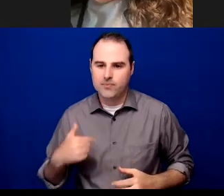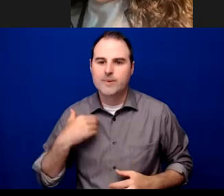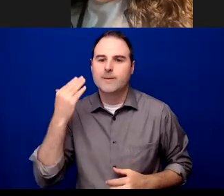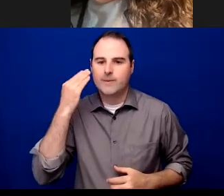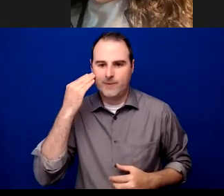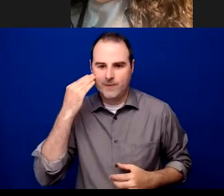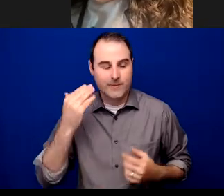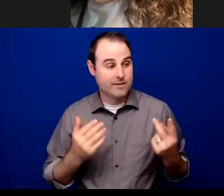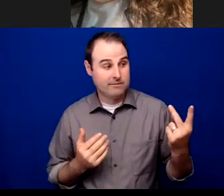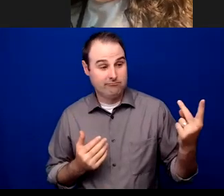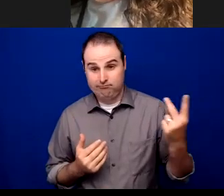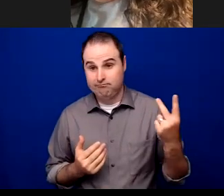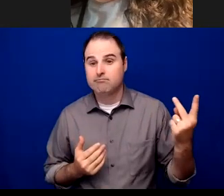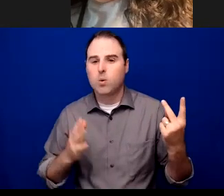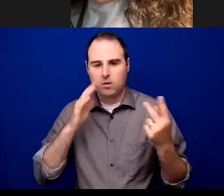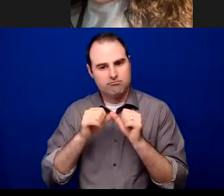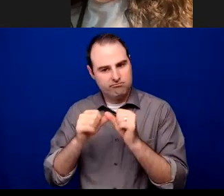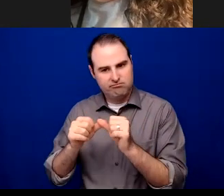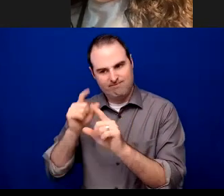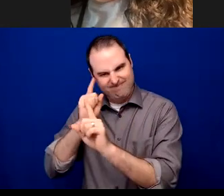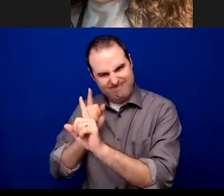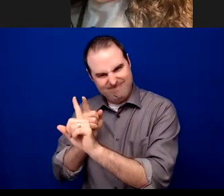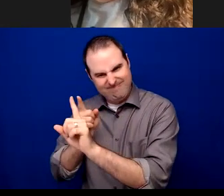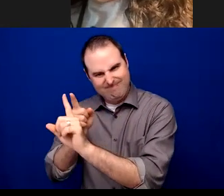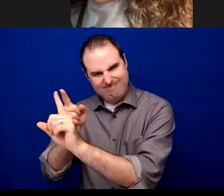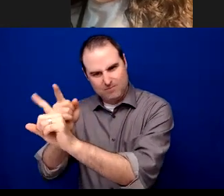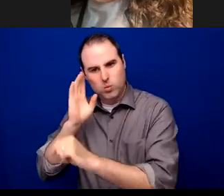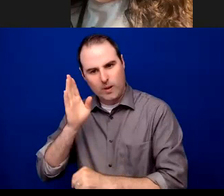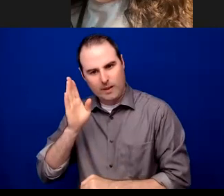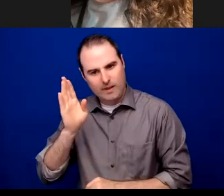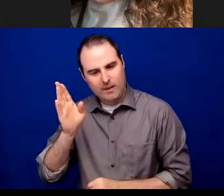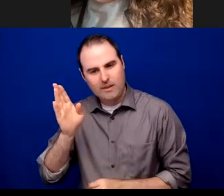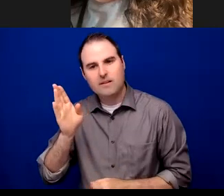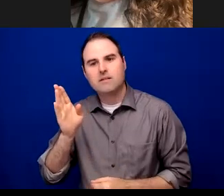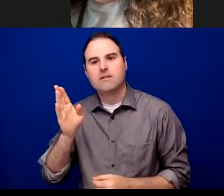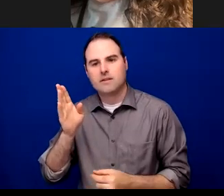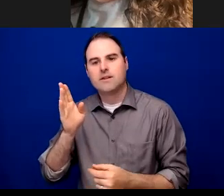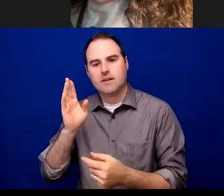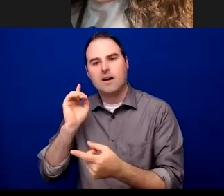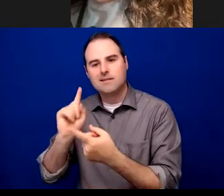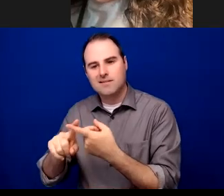will continue working on this until until there there there is more